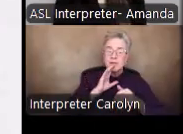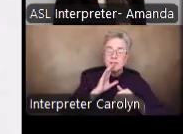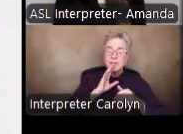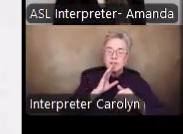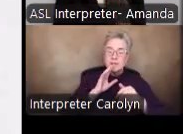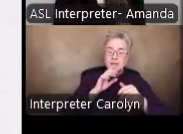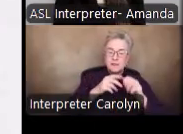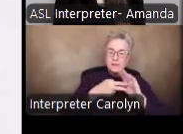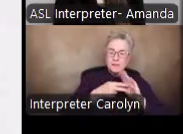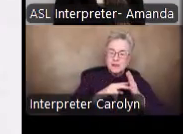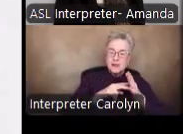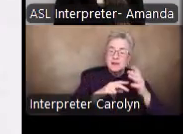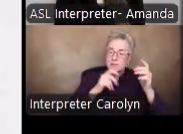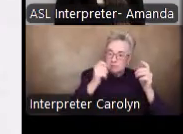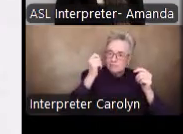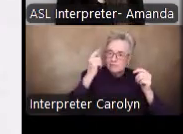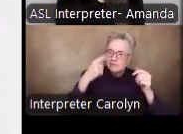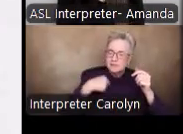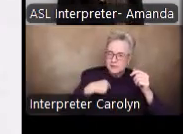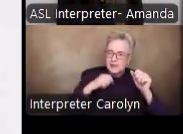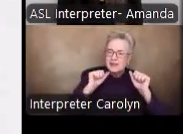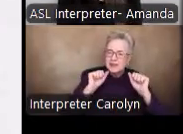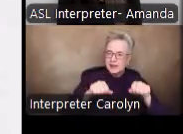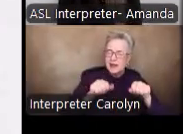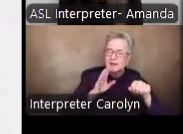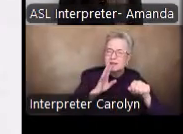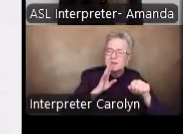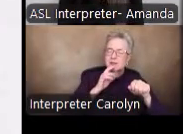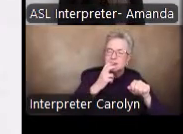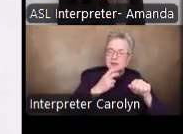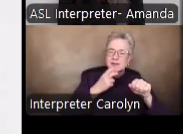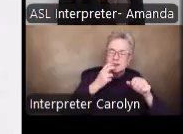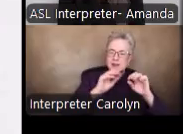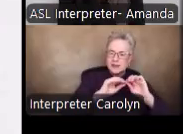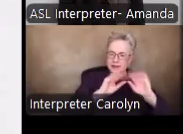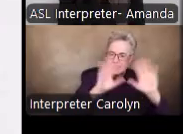understood by others. Speech becomes clear and even more precise.